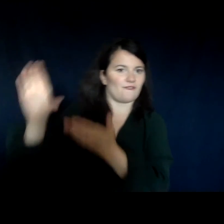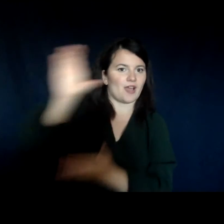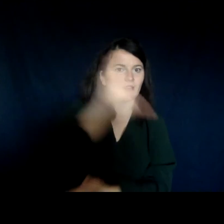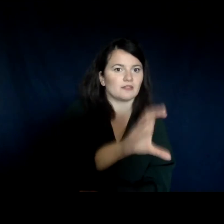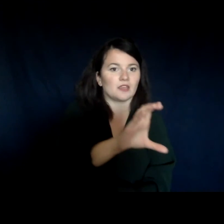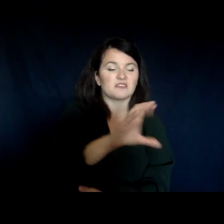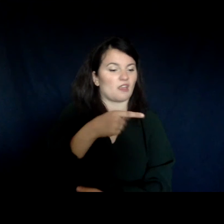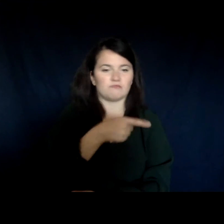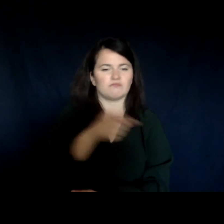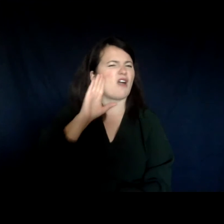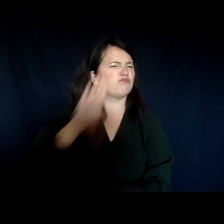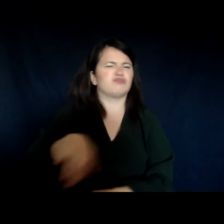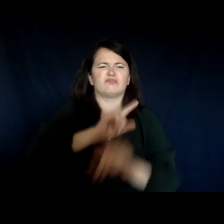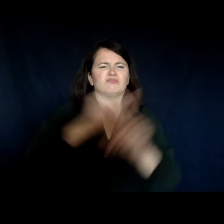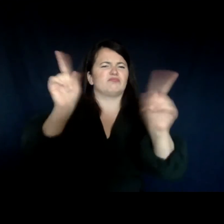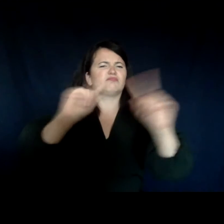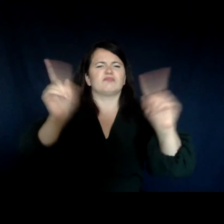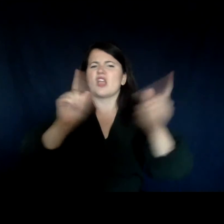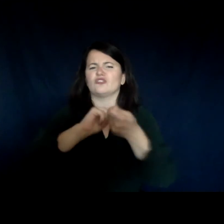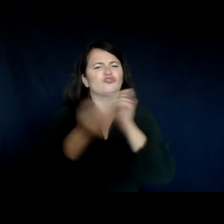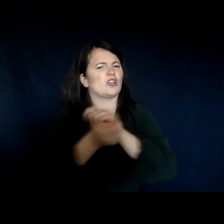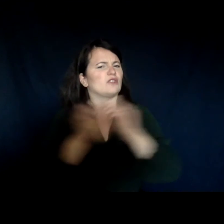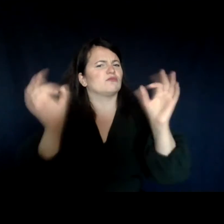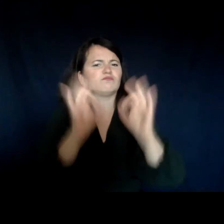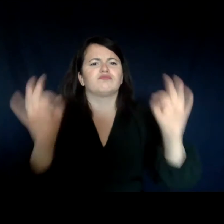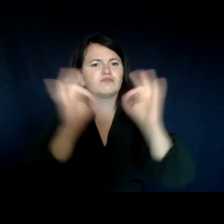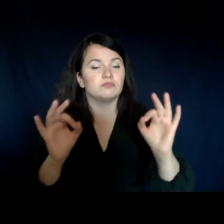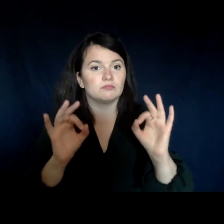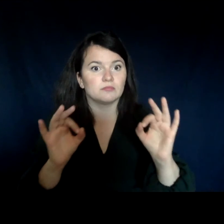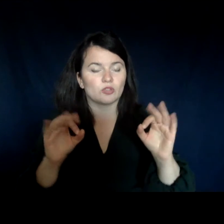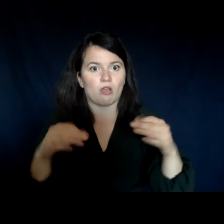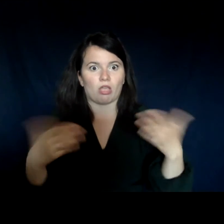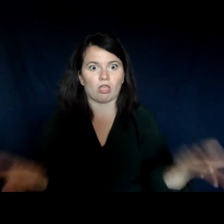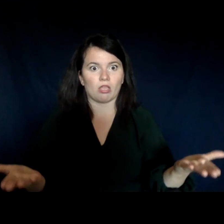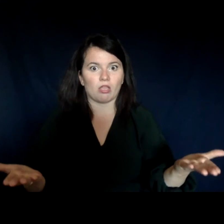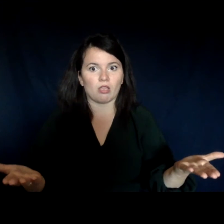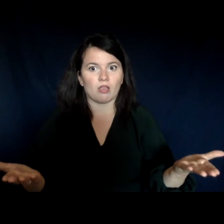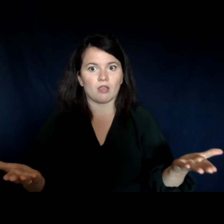This 37 billion most probably won't reach our sector.